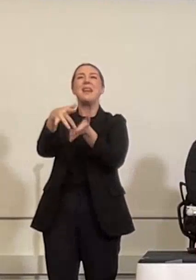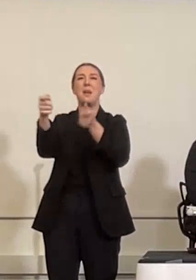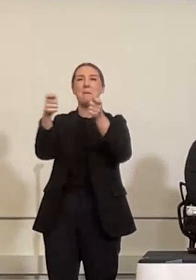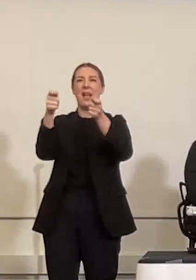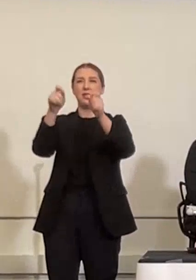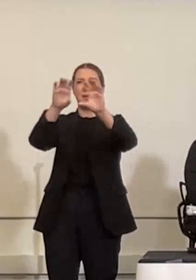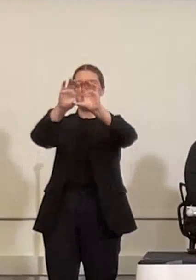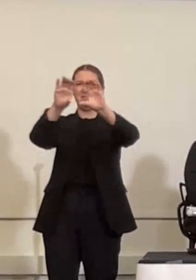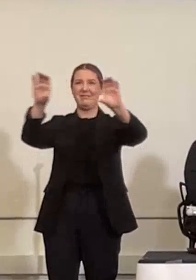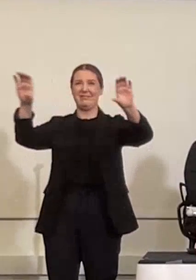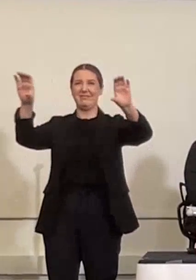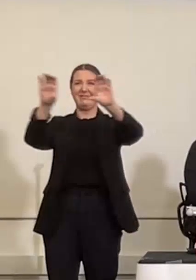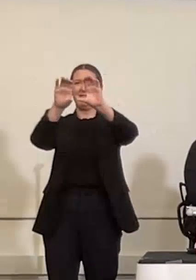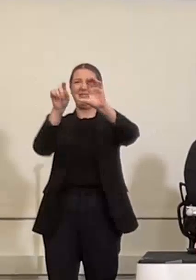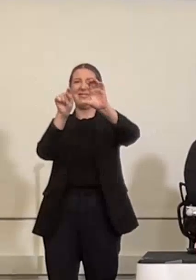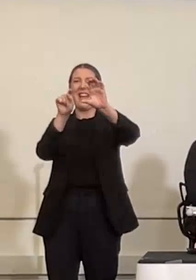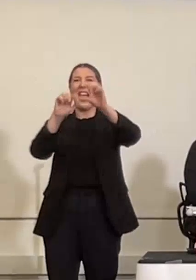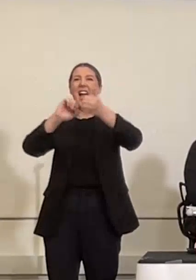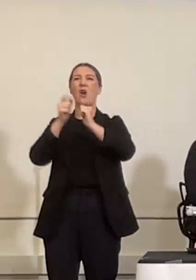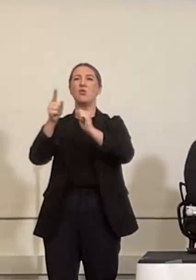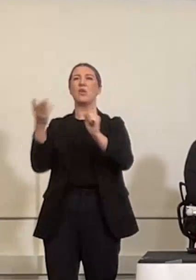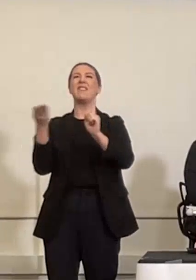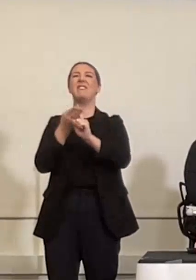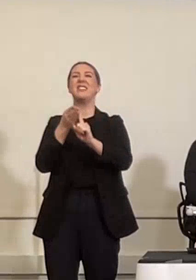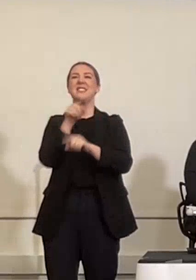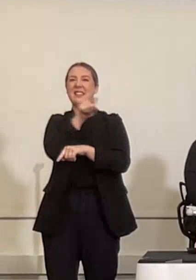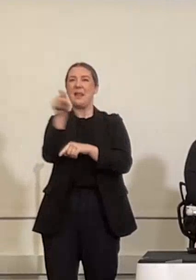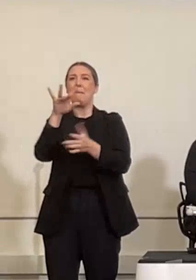management tier and and so how do you get them to prioritize